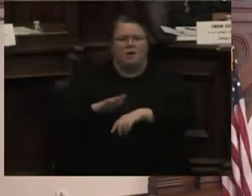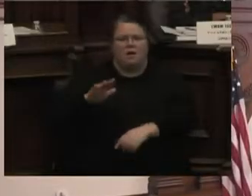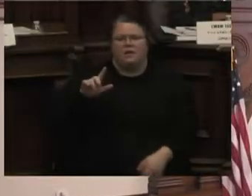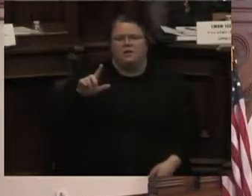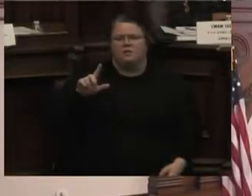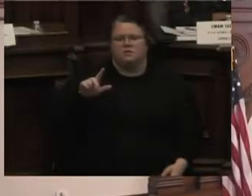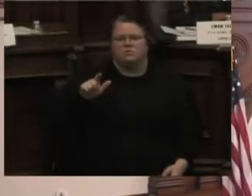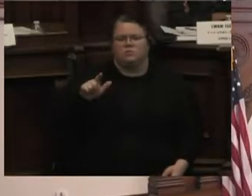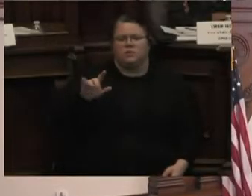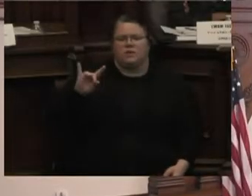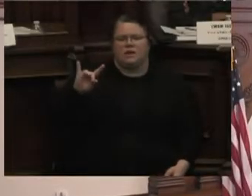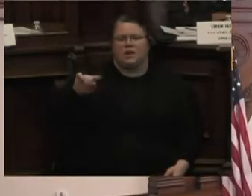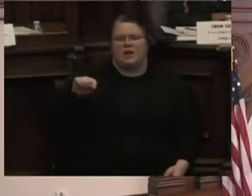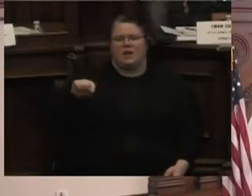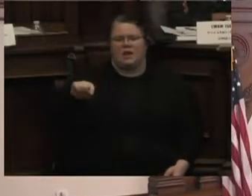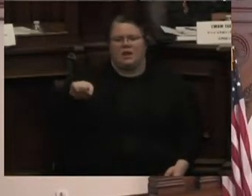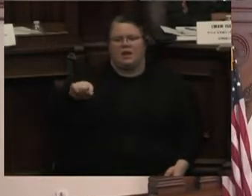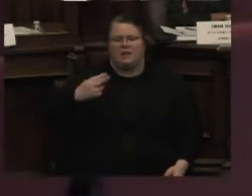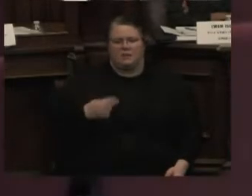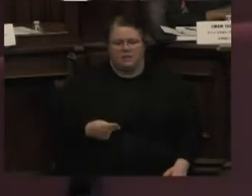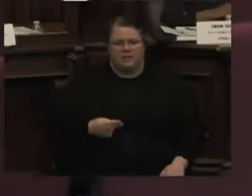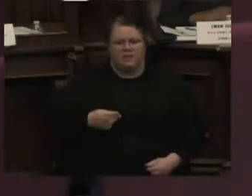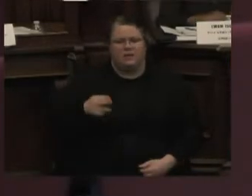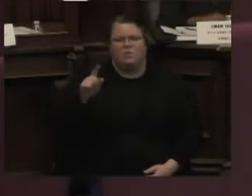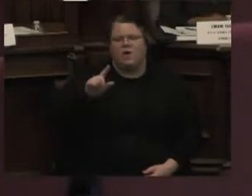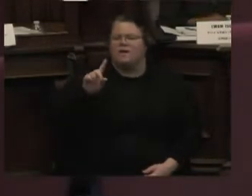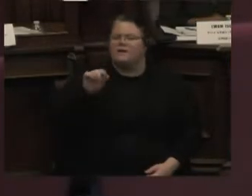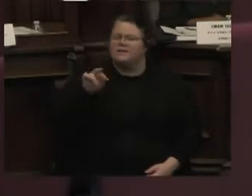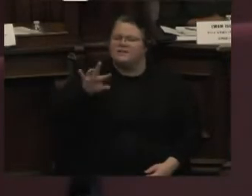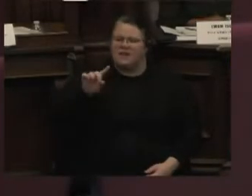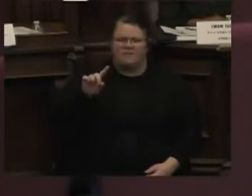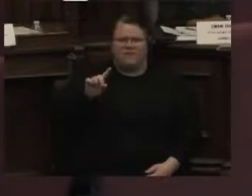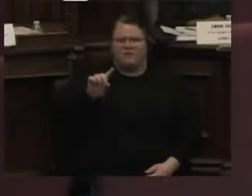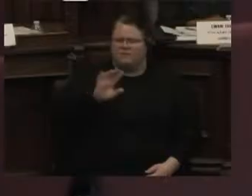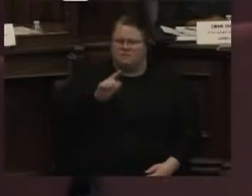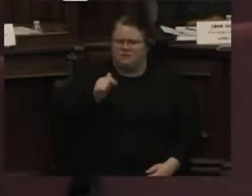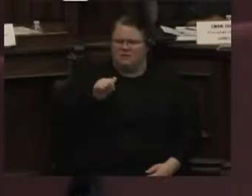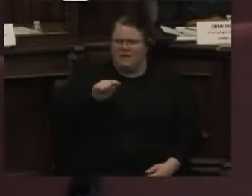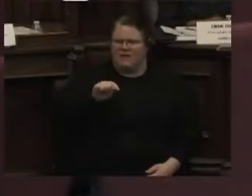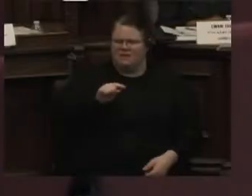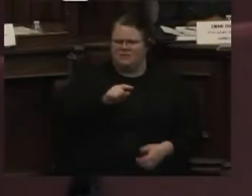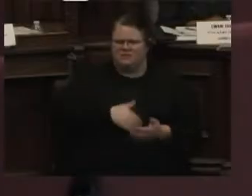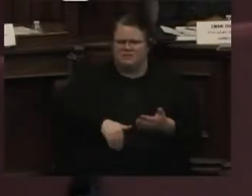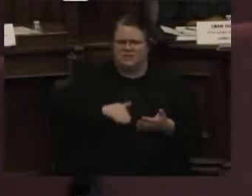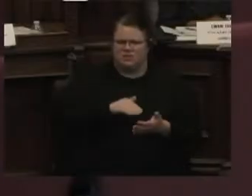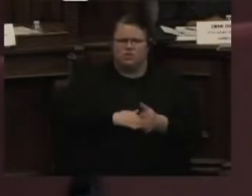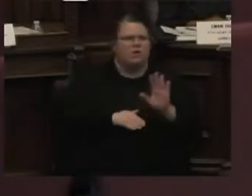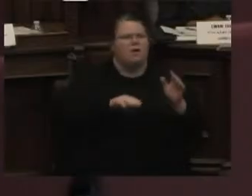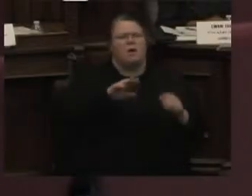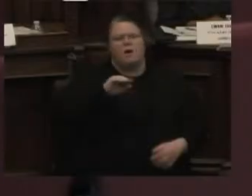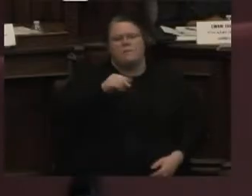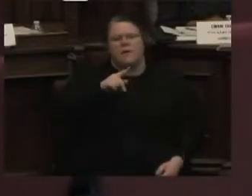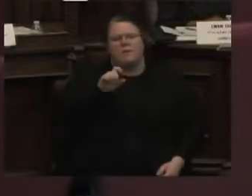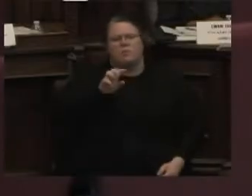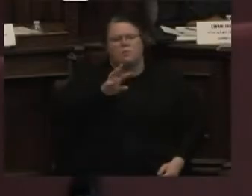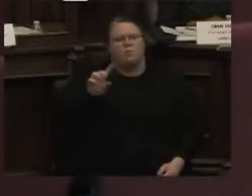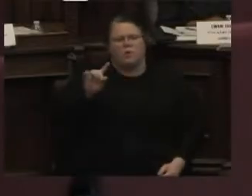But when AJ is up on the 28th